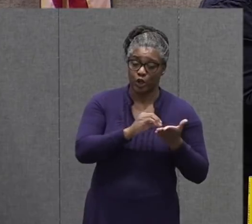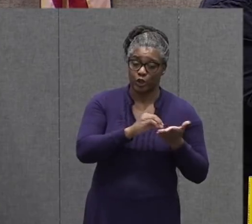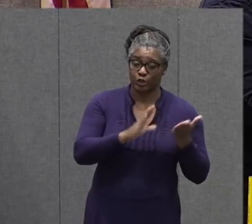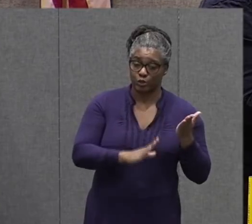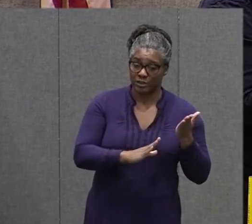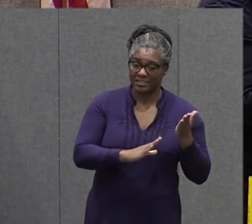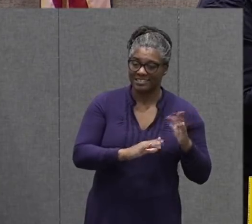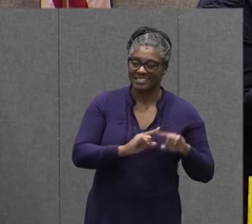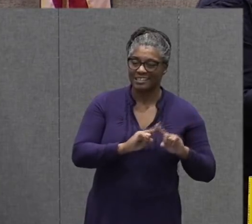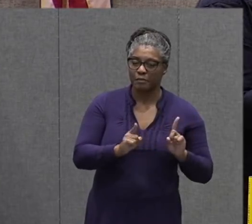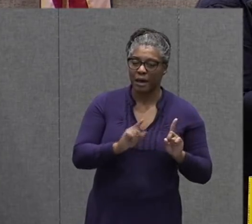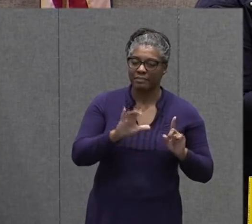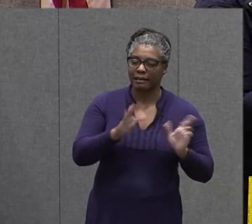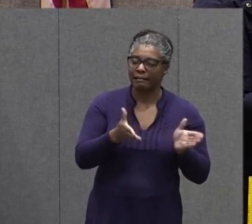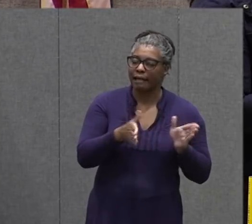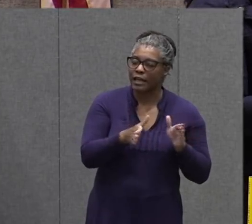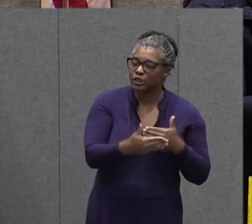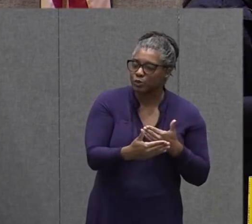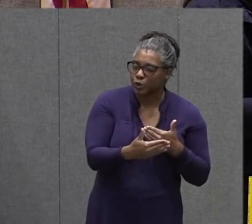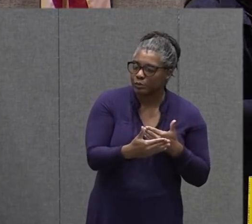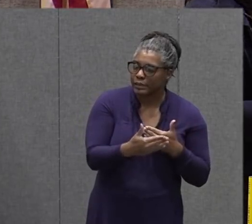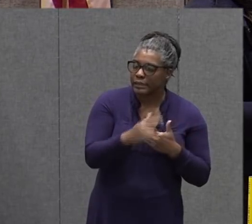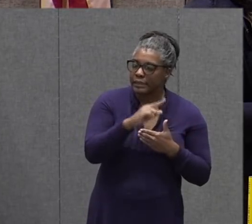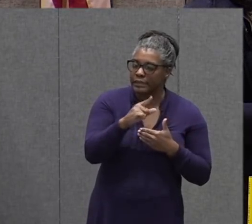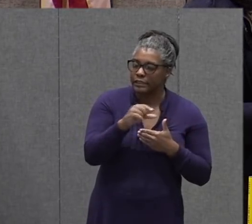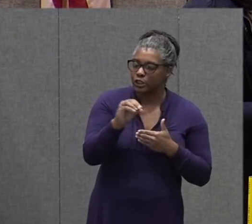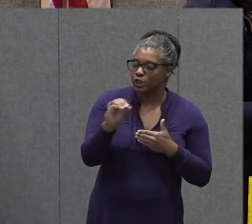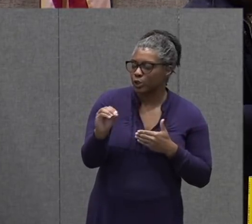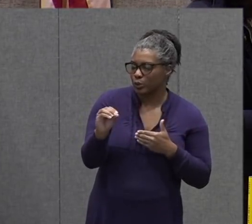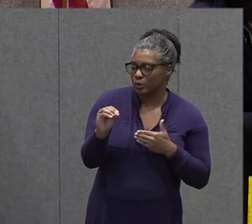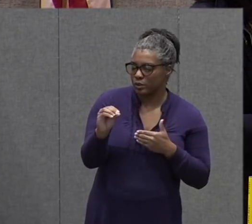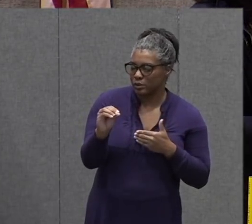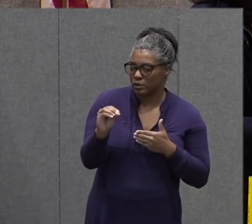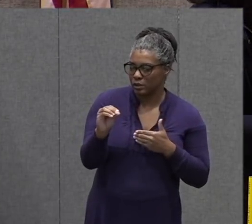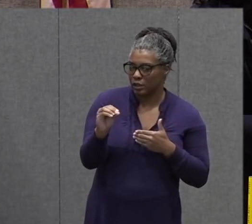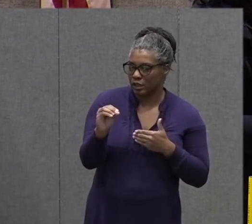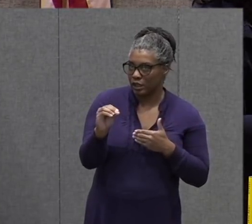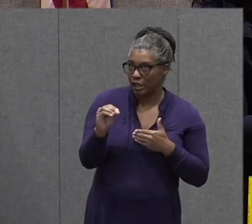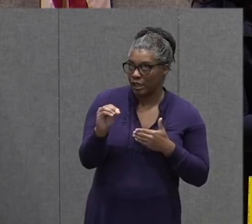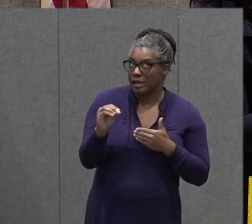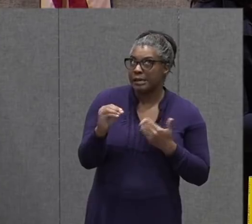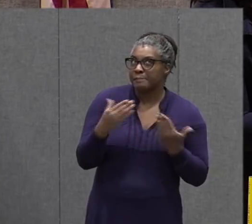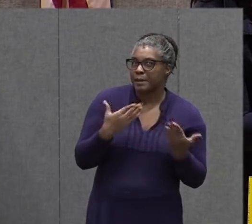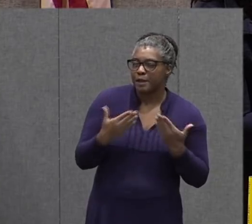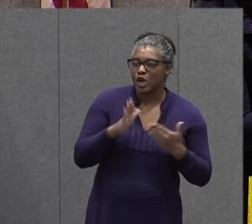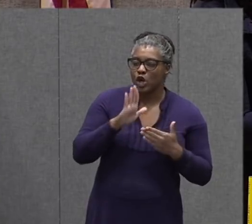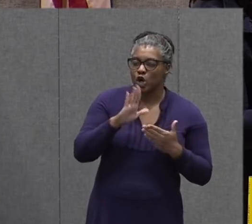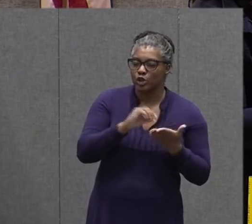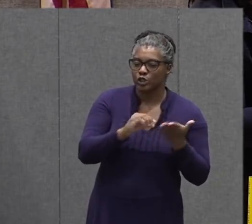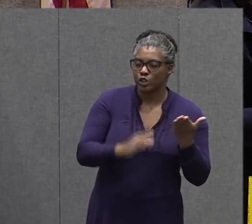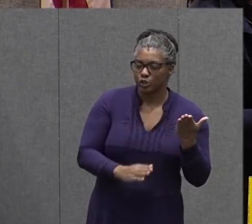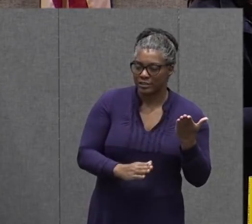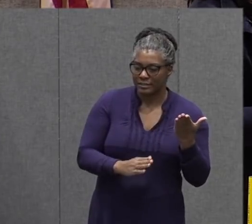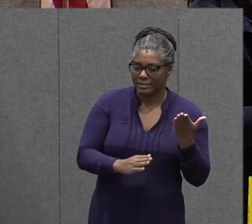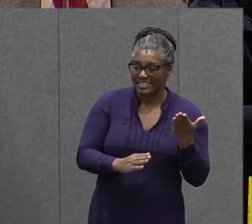[Miss Martindale] Right. [Miss Garcia] So, either her kiddos live at the zoo, or sometimes they act a little...